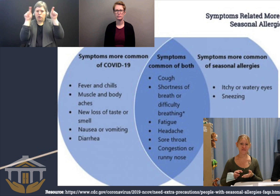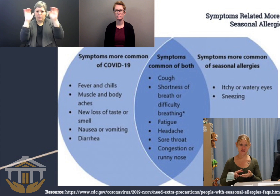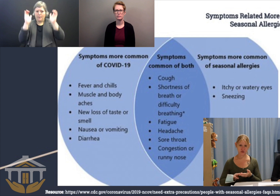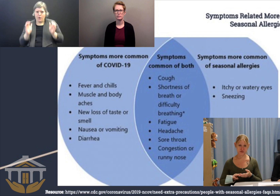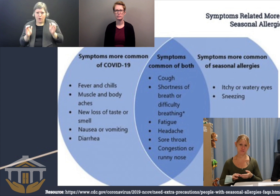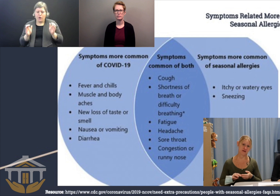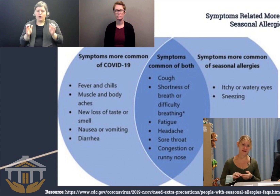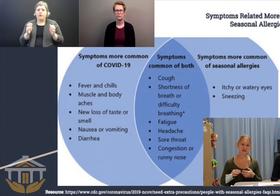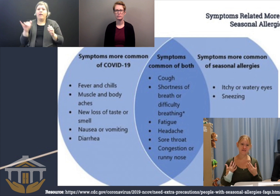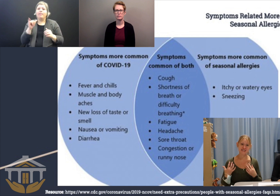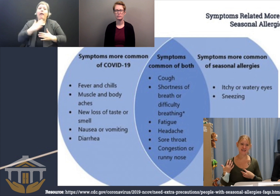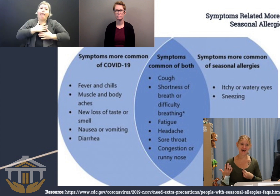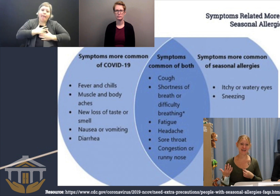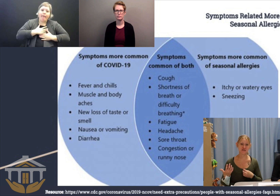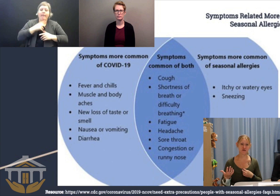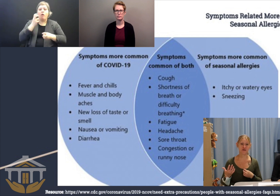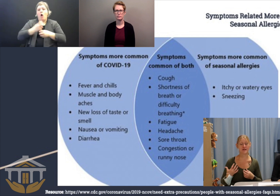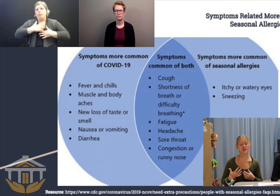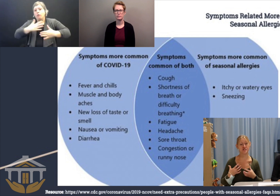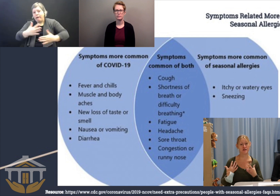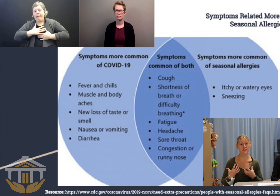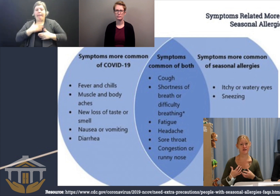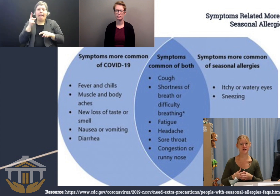difficulty breathing, fatigue, headache, sore throat, congestion and runny nose.